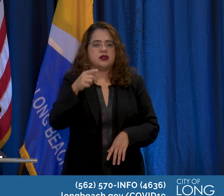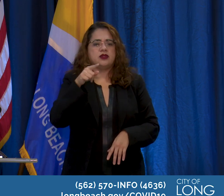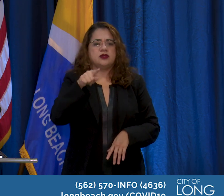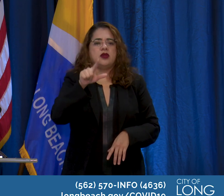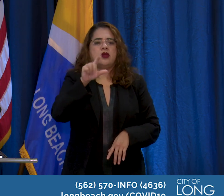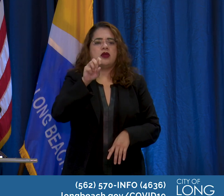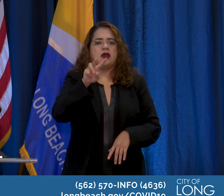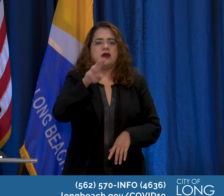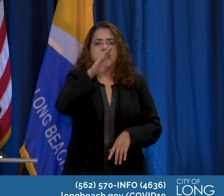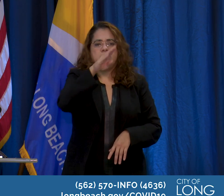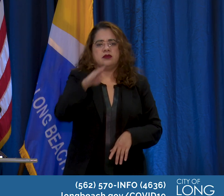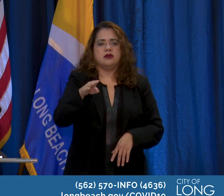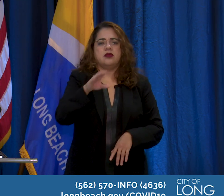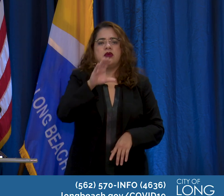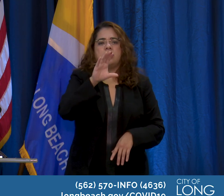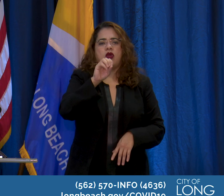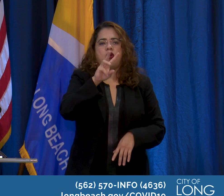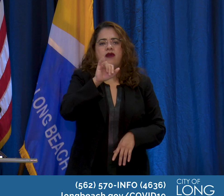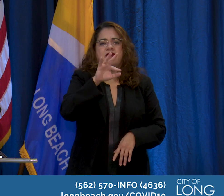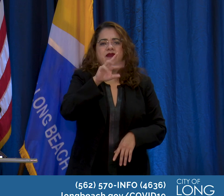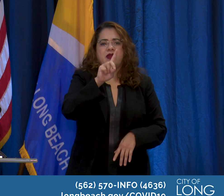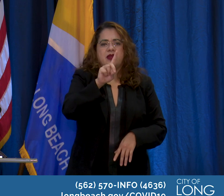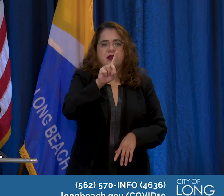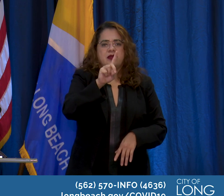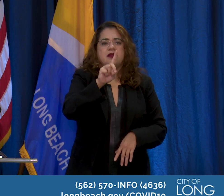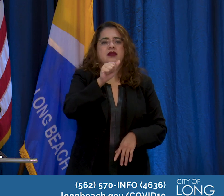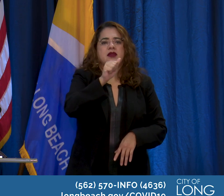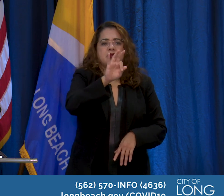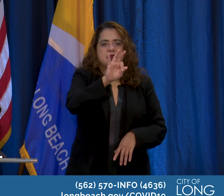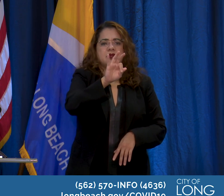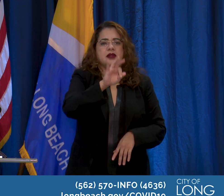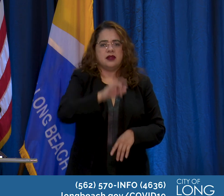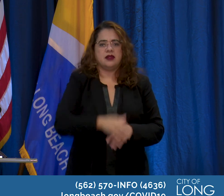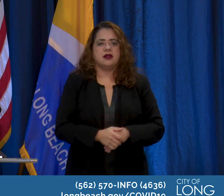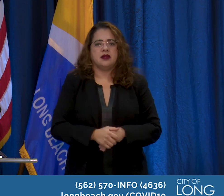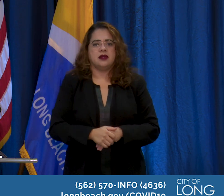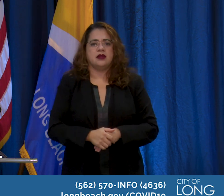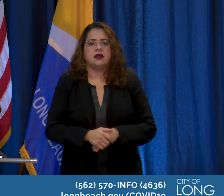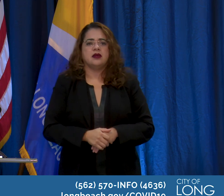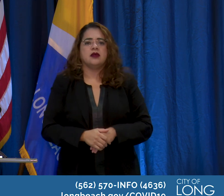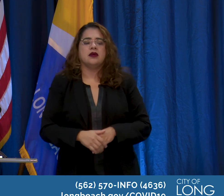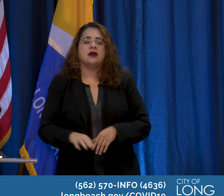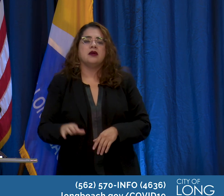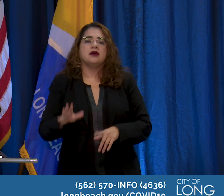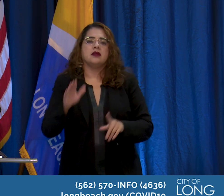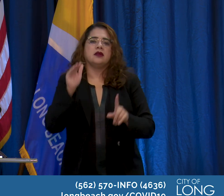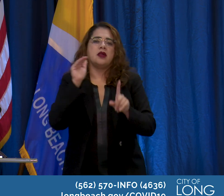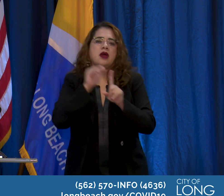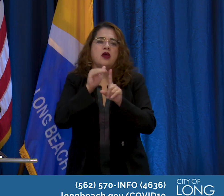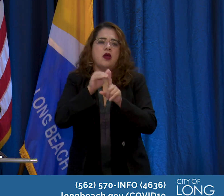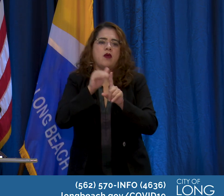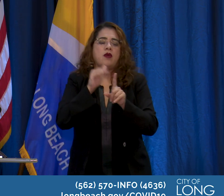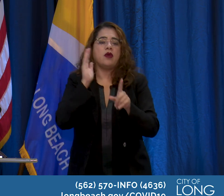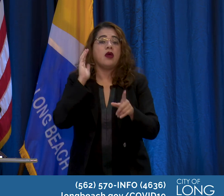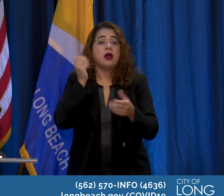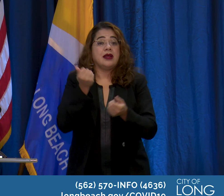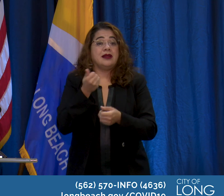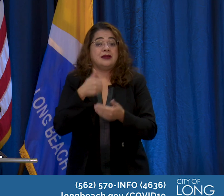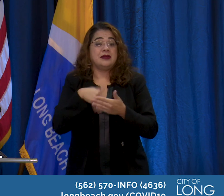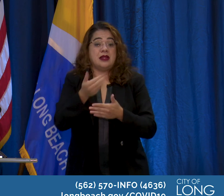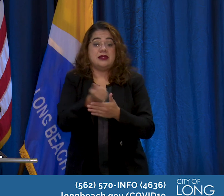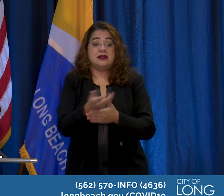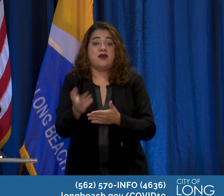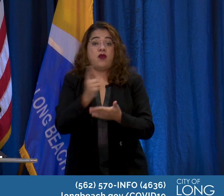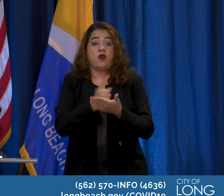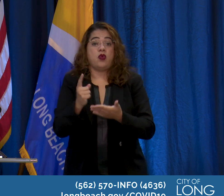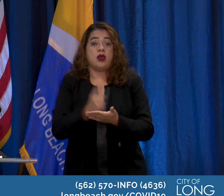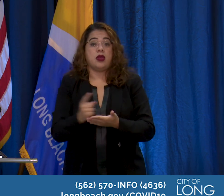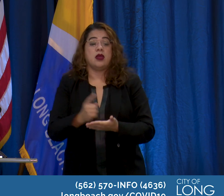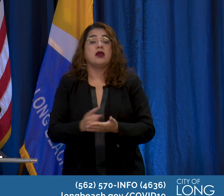Also, just a reminder, that for the next several weeks, we will continue to offer flu vaccines